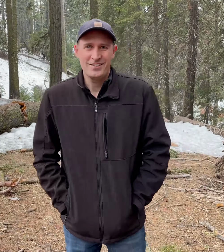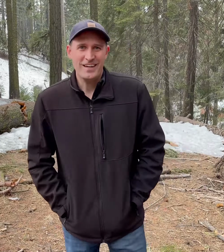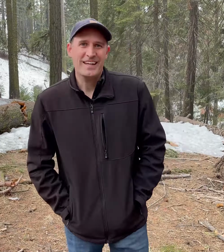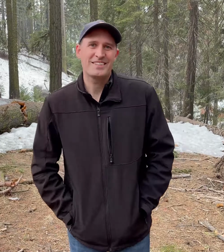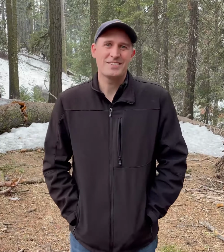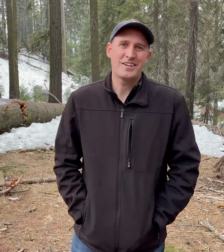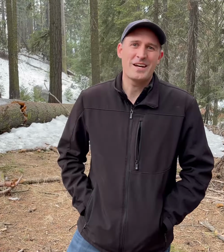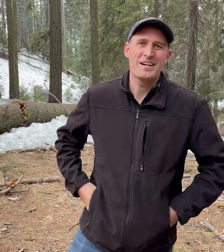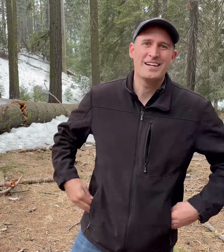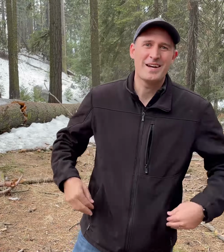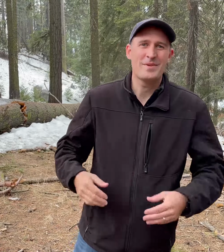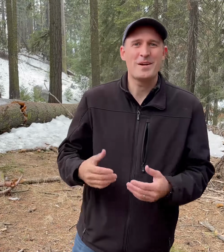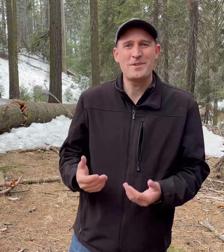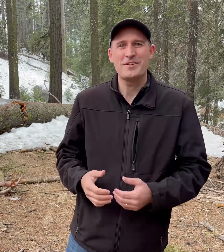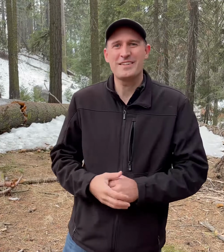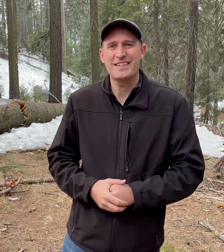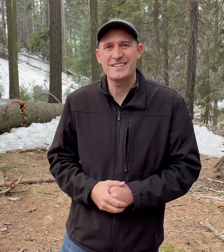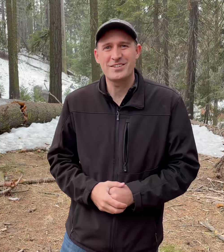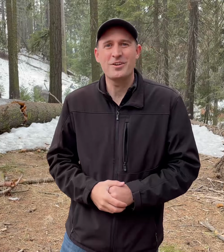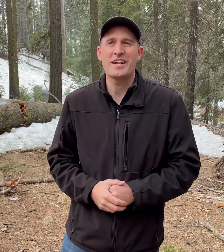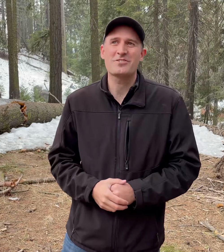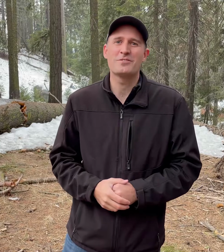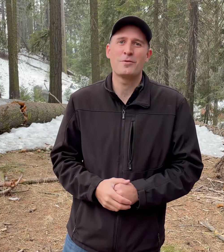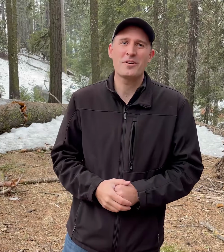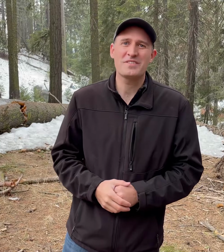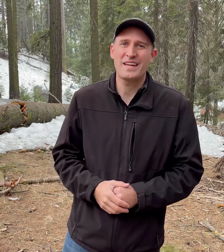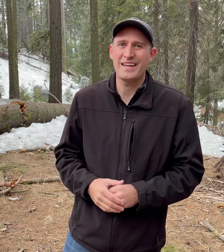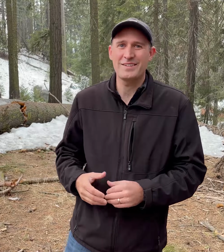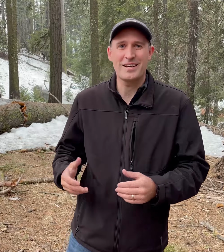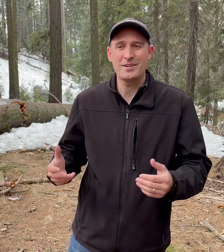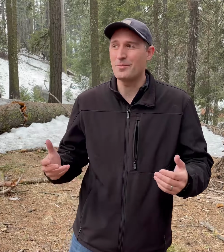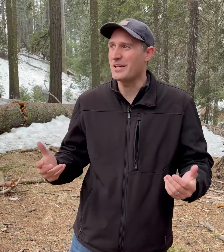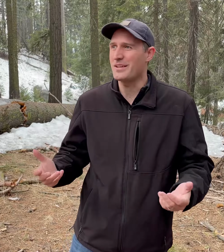Okay, so i I'm up here in the Sequoia National Forest and we